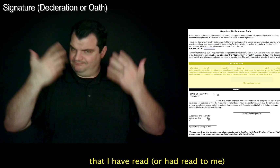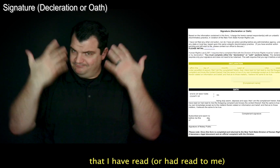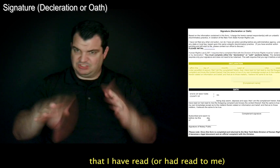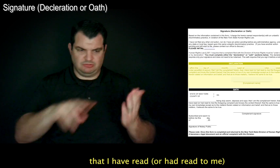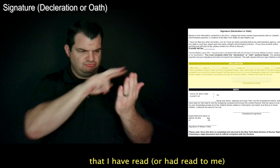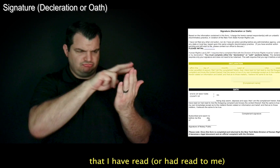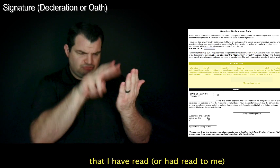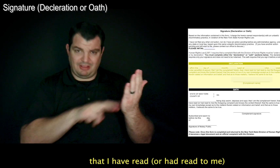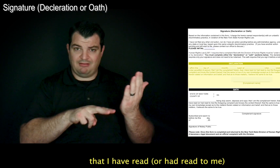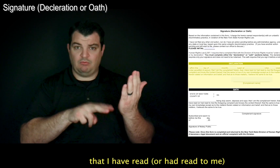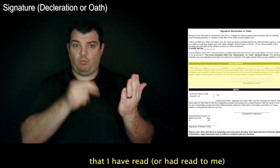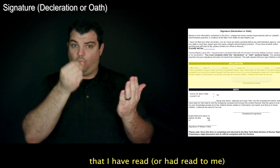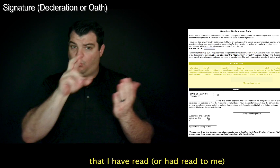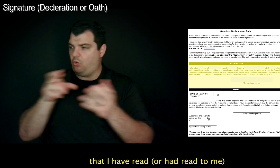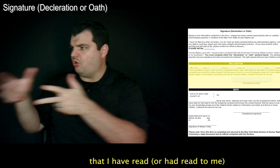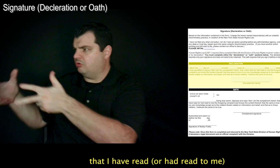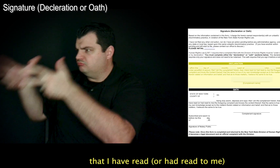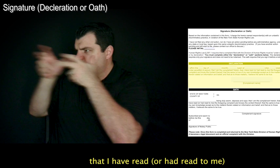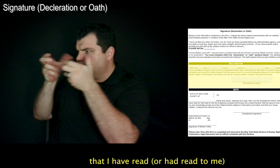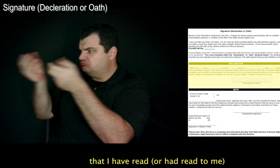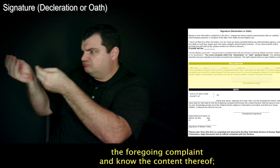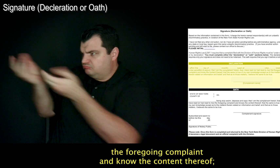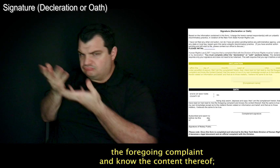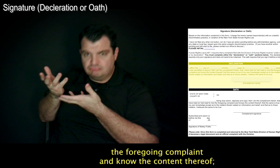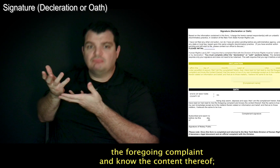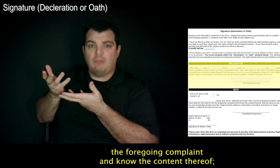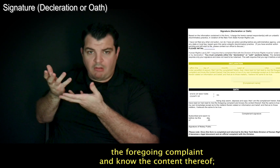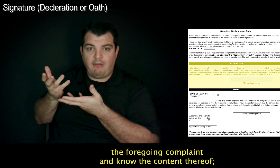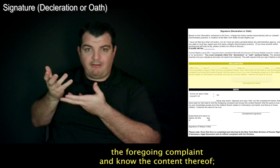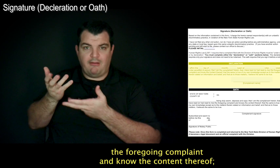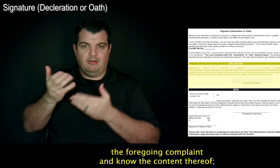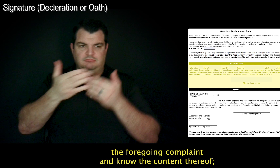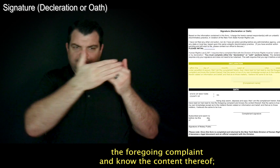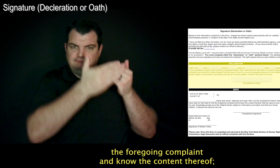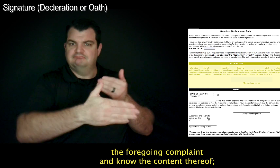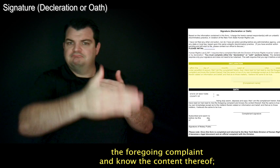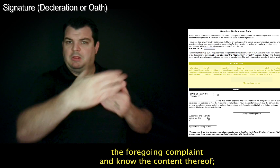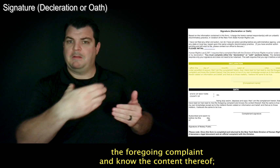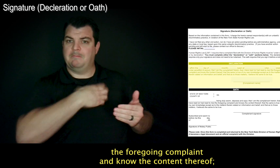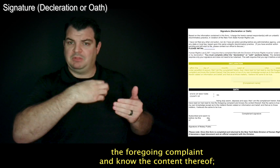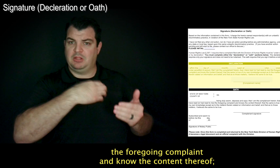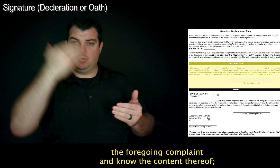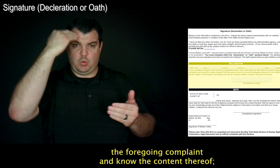that I have read (or had read to me) the foregoing complaint and know the content thereof;